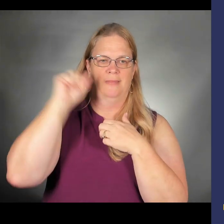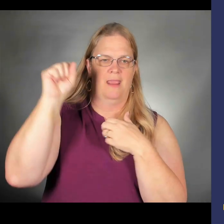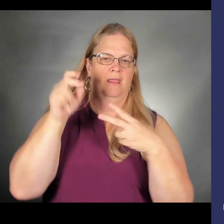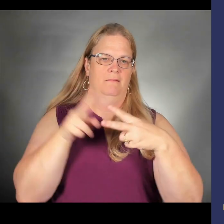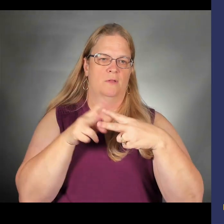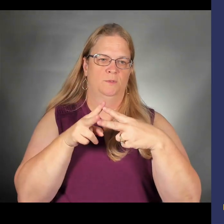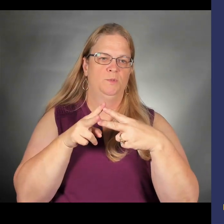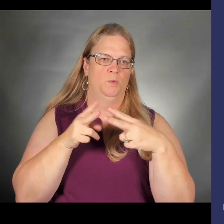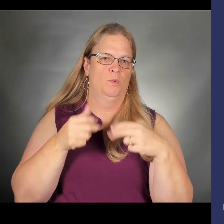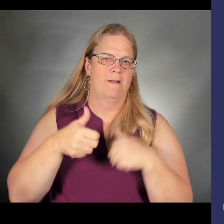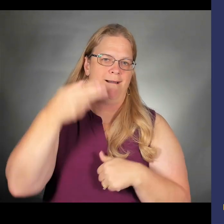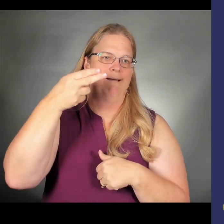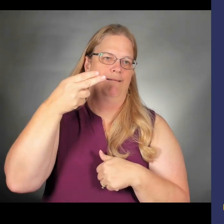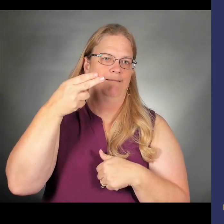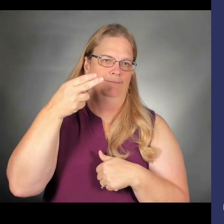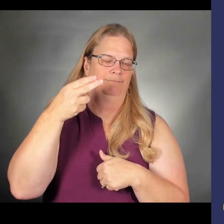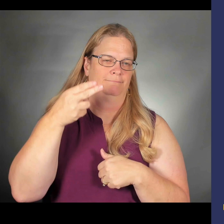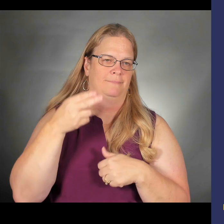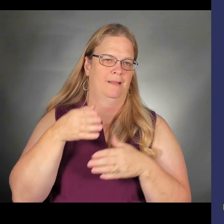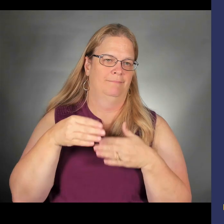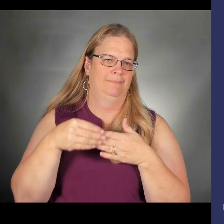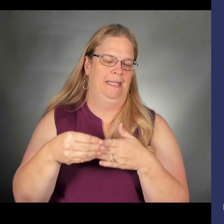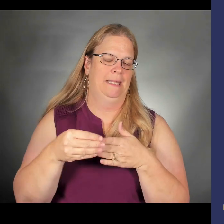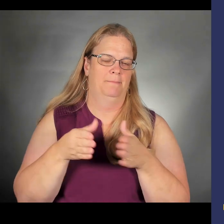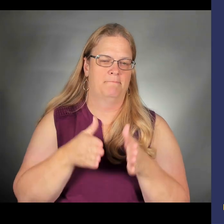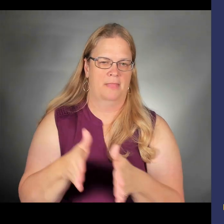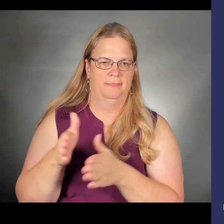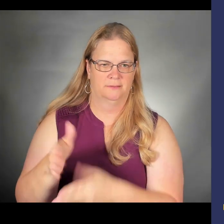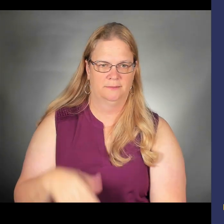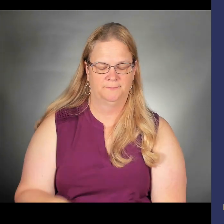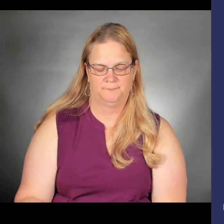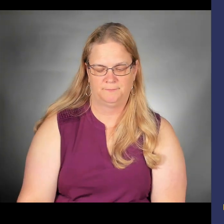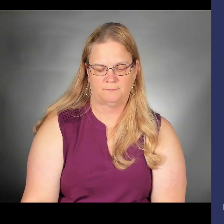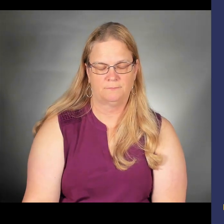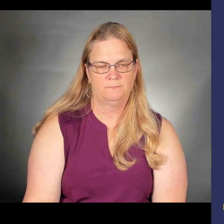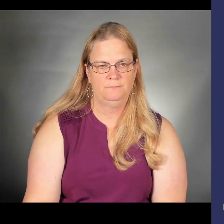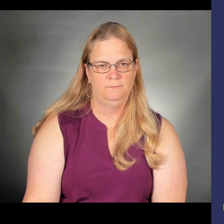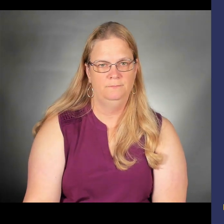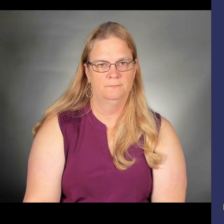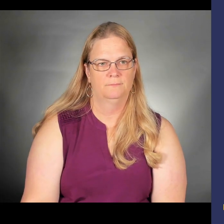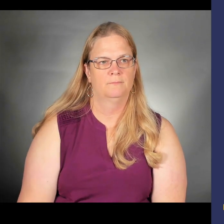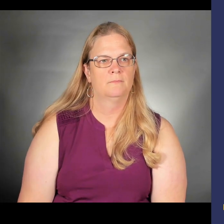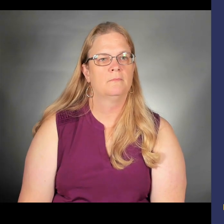Firearms and suffocation are the two most prevalent, or leading methods.